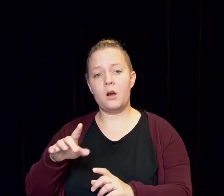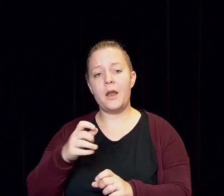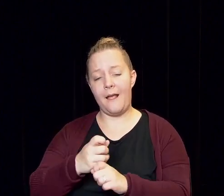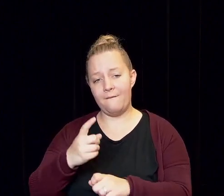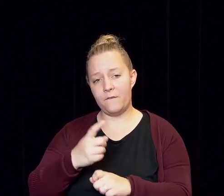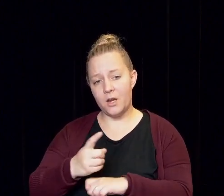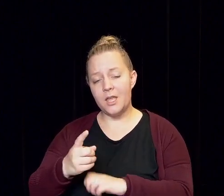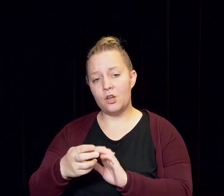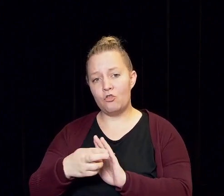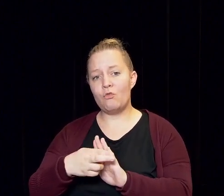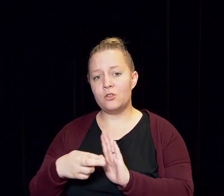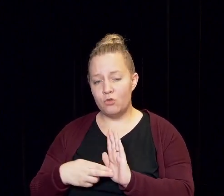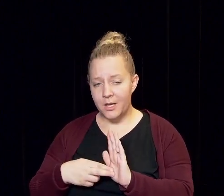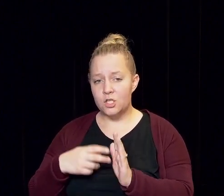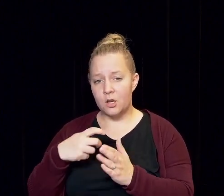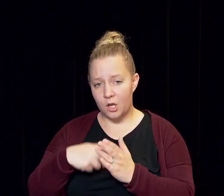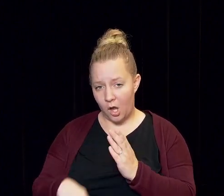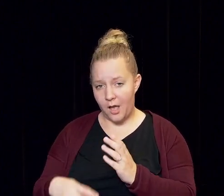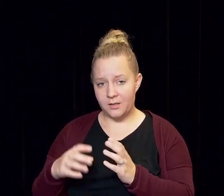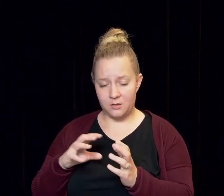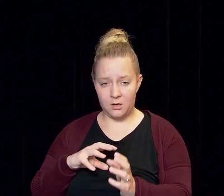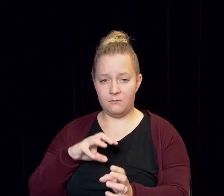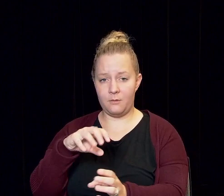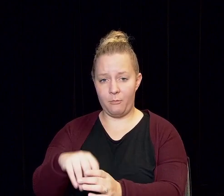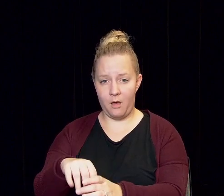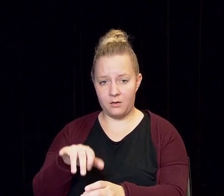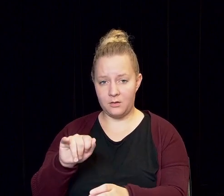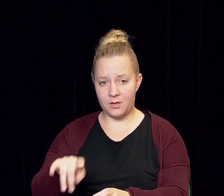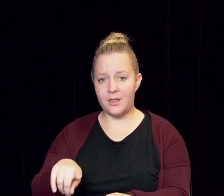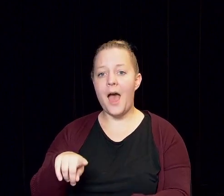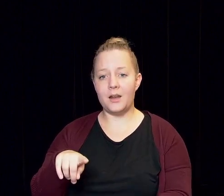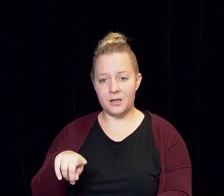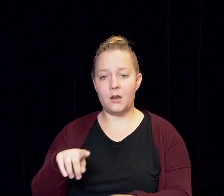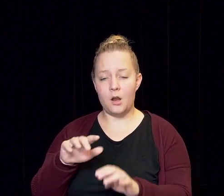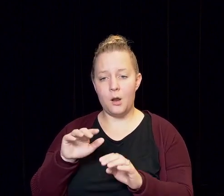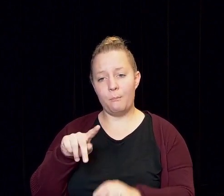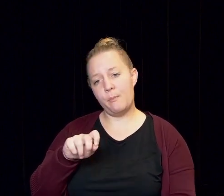fee or something like that to belong to this pool, to be able to attend it. So we want to know, is the